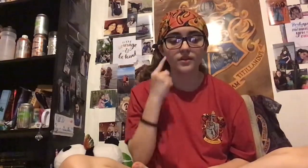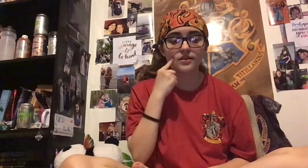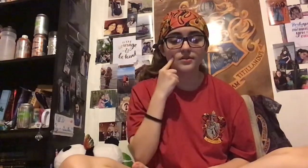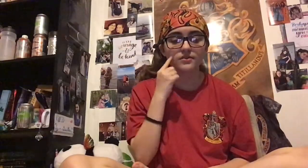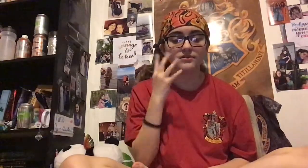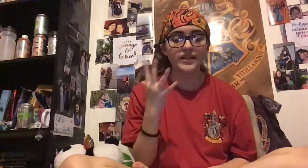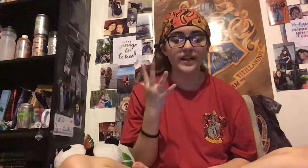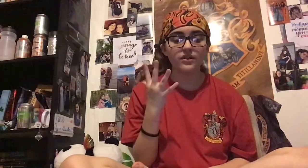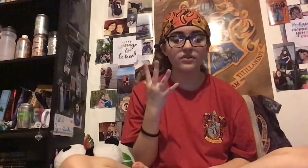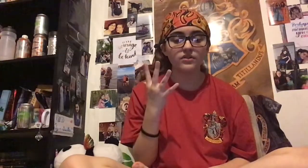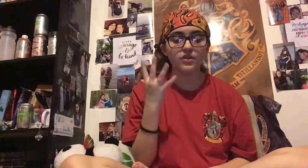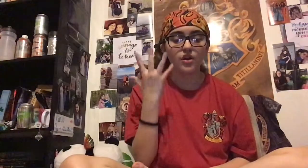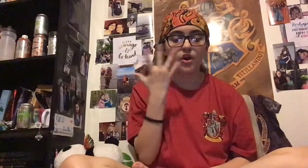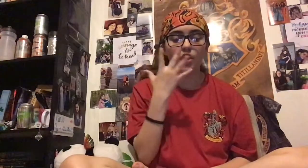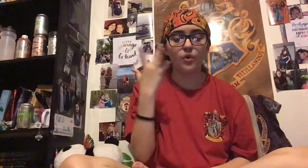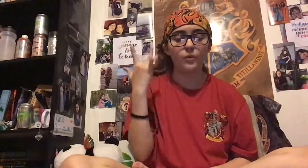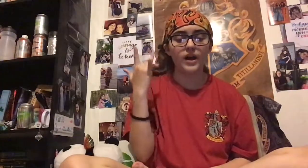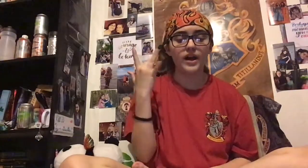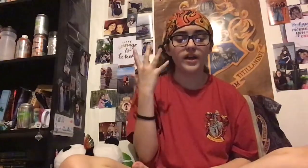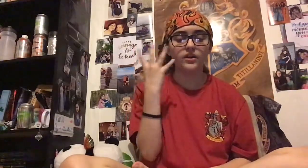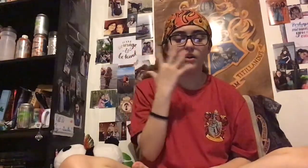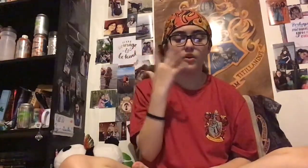So dare. Oh why? Oh why?